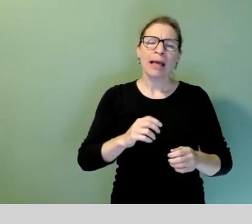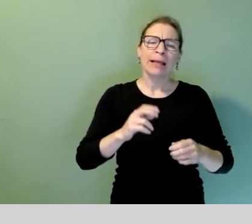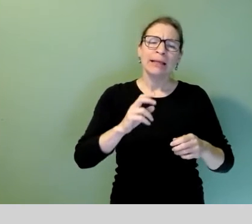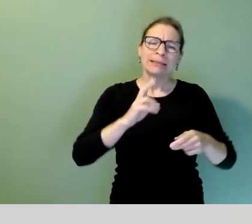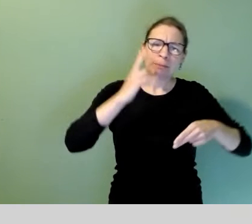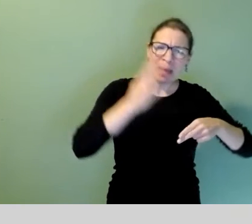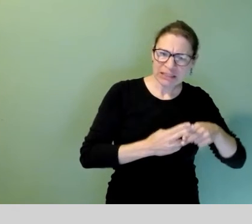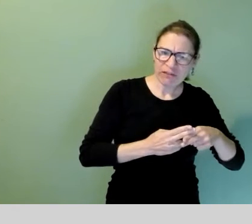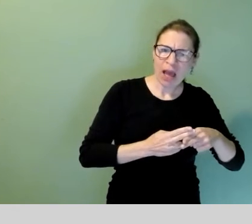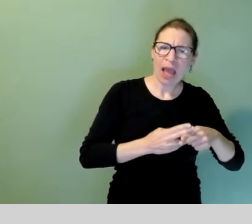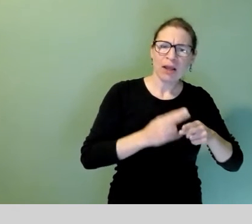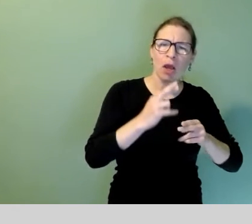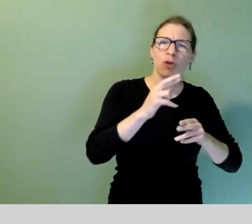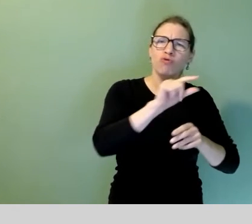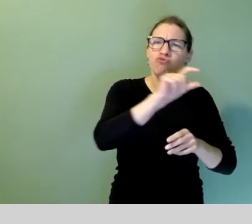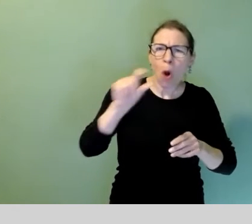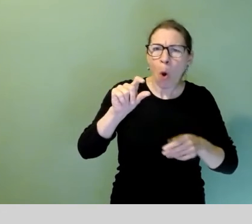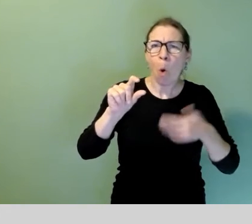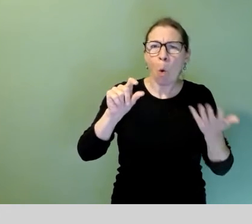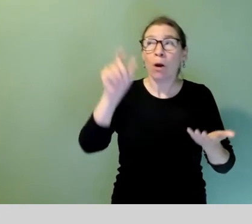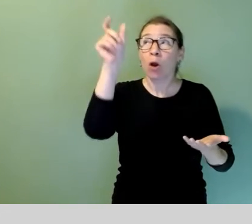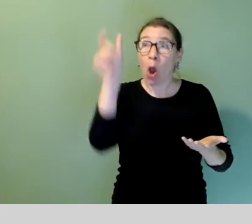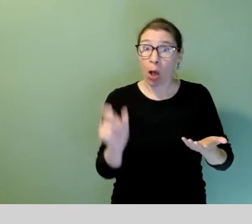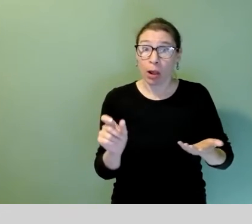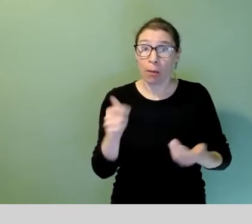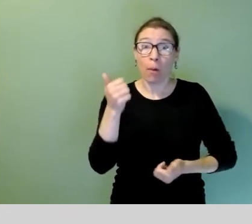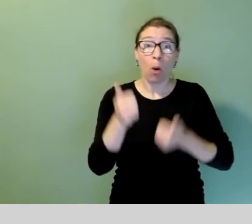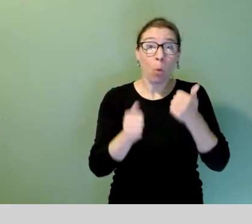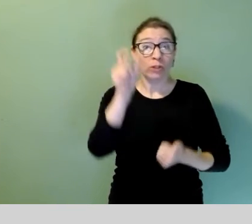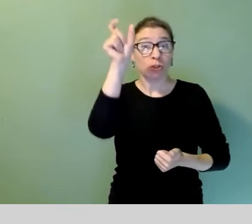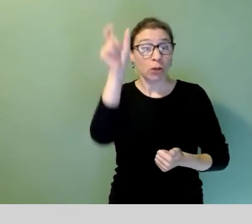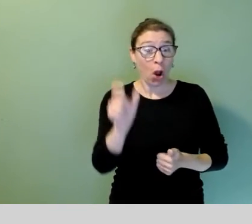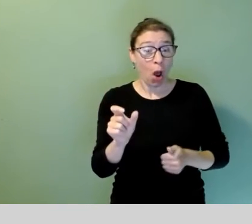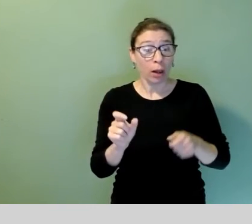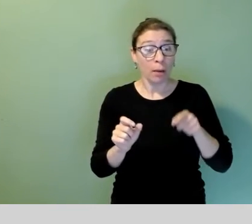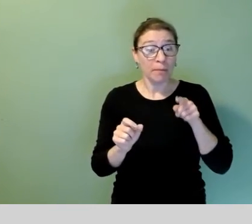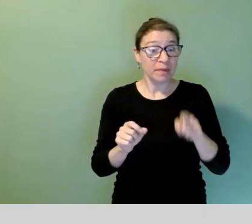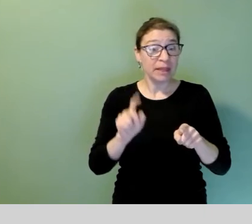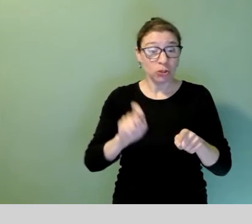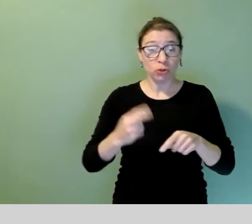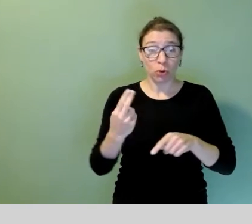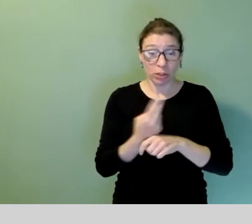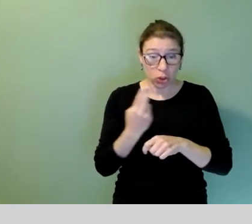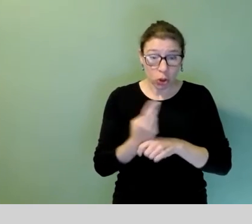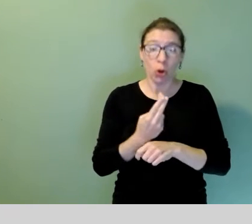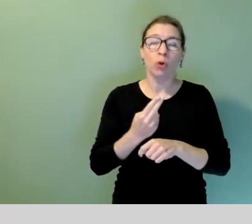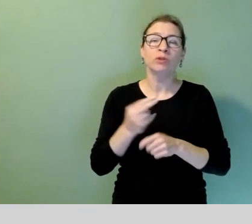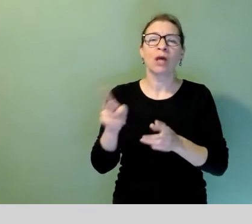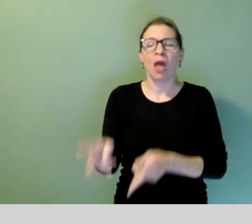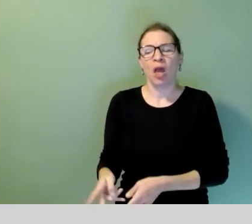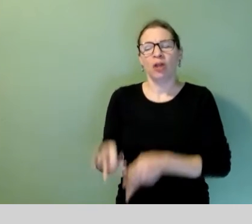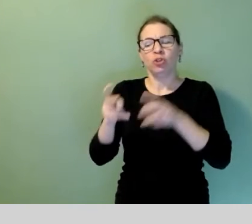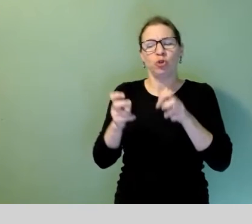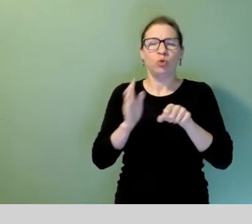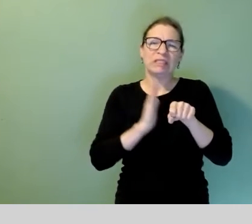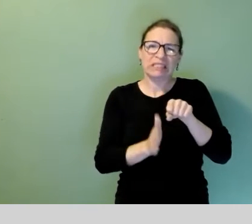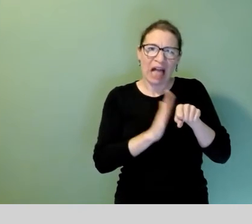by specifying the row or column, what column you should be using to slice your data